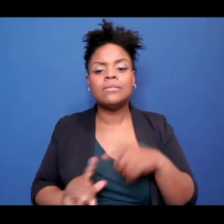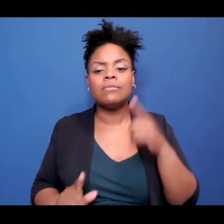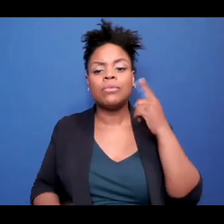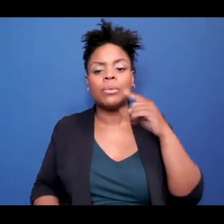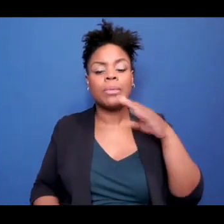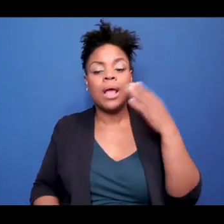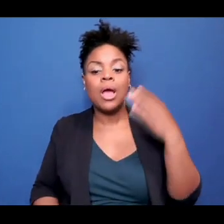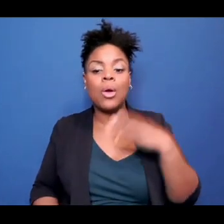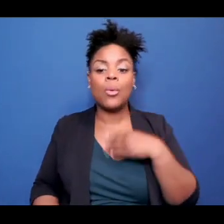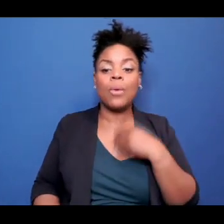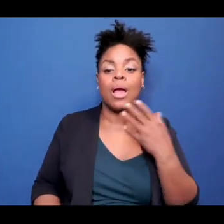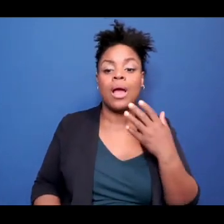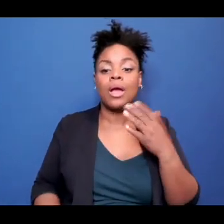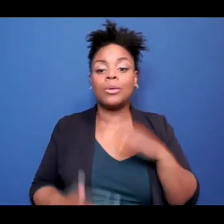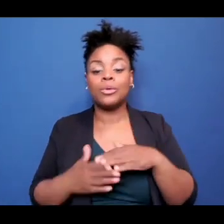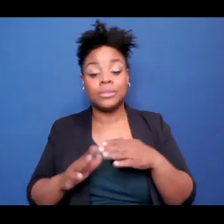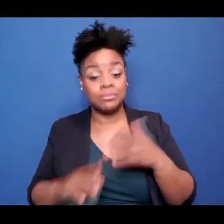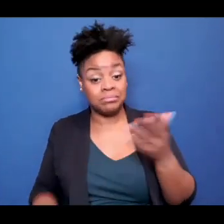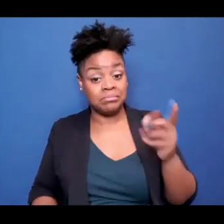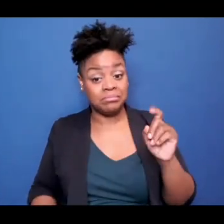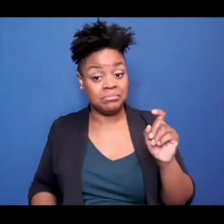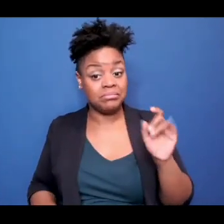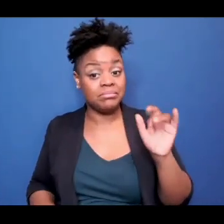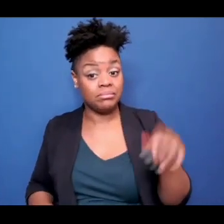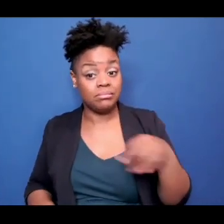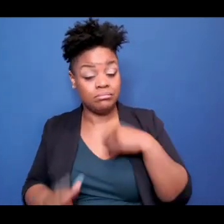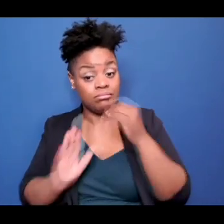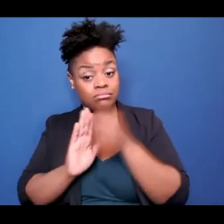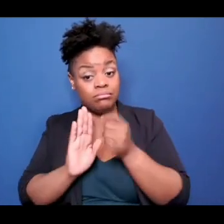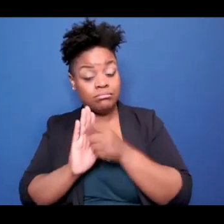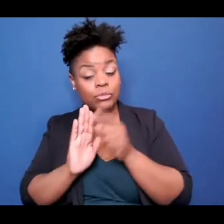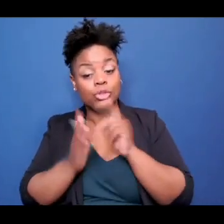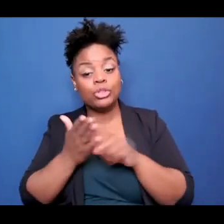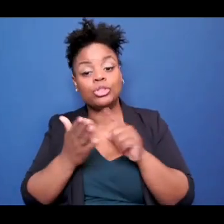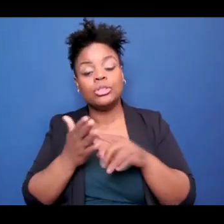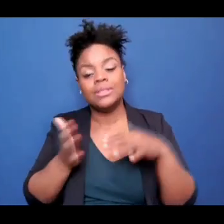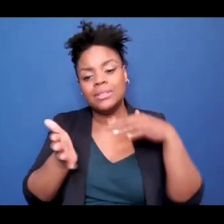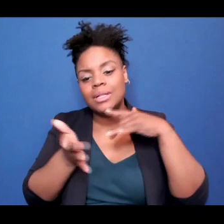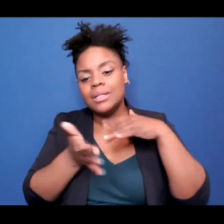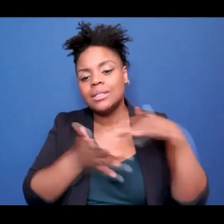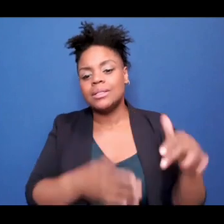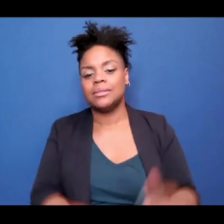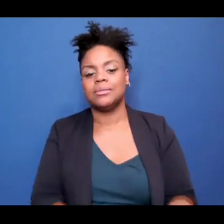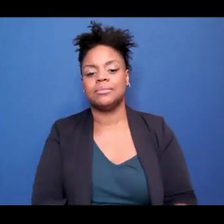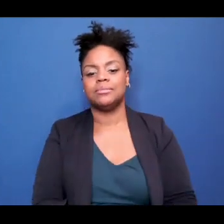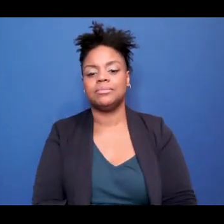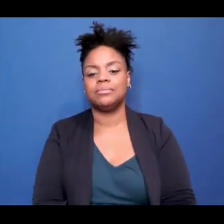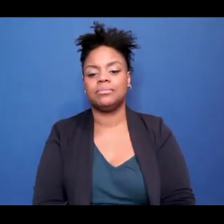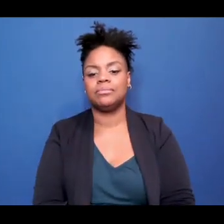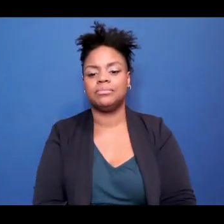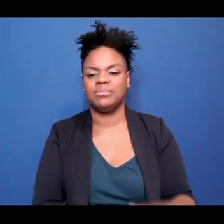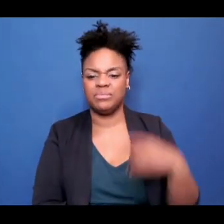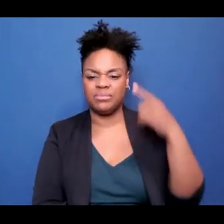DIFFERENTIAL MORTALITY BETWEEN WHITE AND BLACK AMERICANS, AND THE AUTHORS ARGUE THAT, QUOTE, THE REASONS FOR THE DIFFERENCE